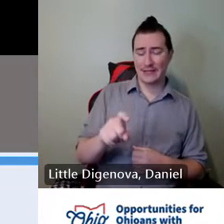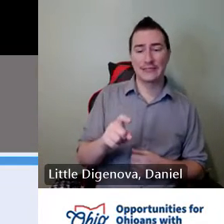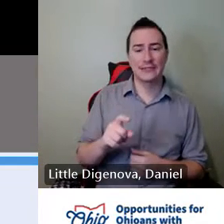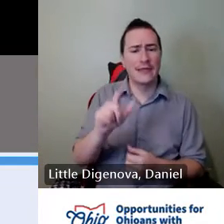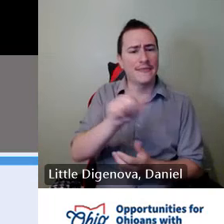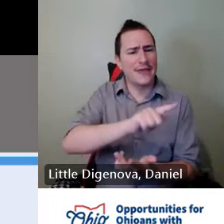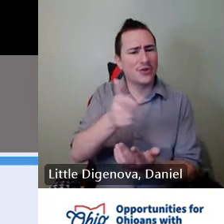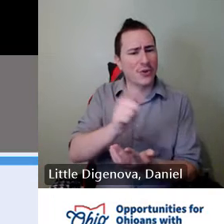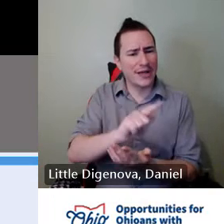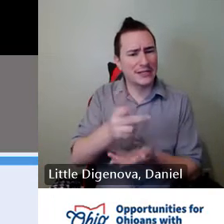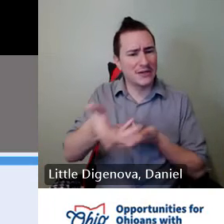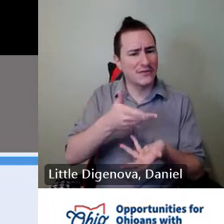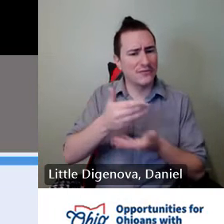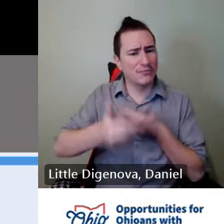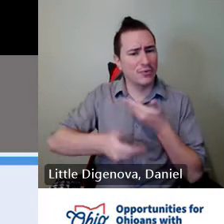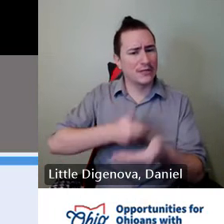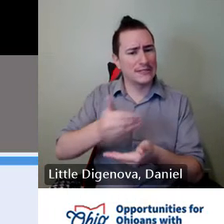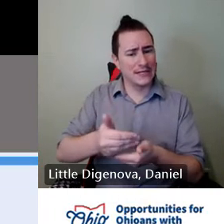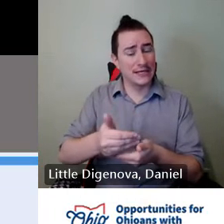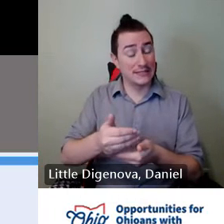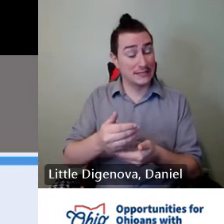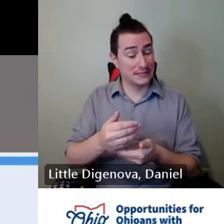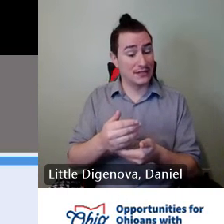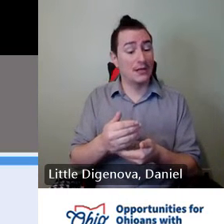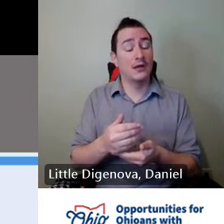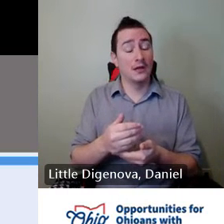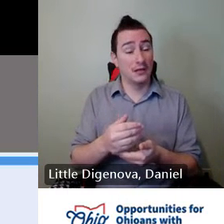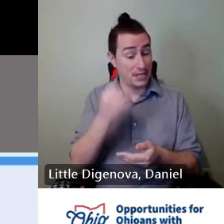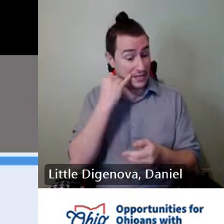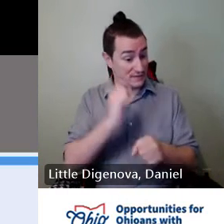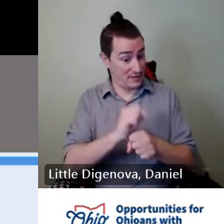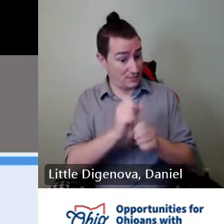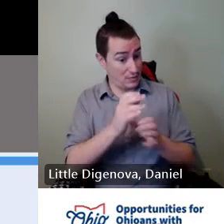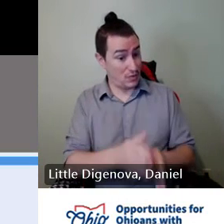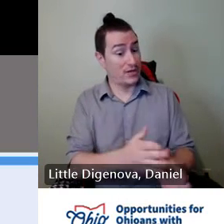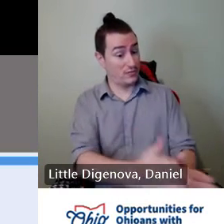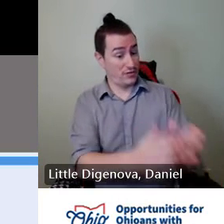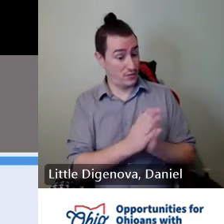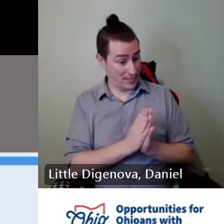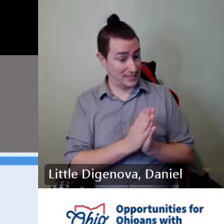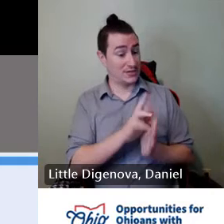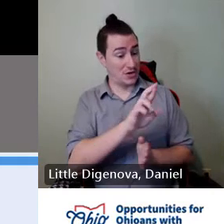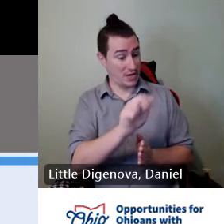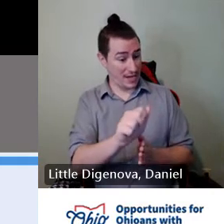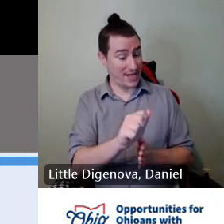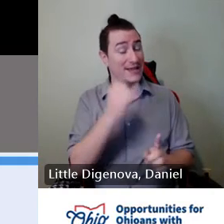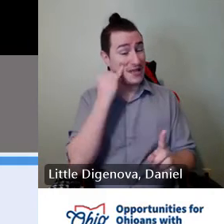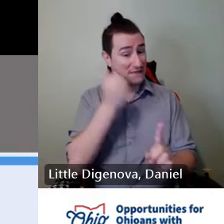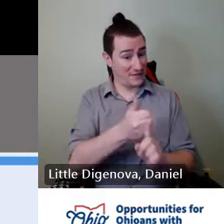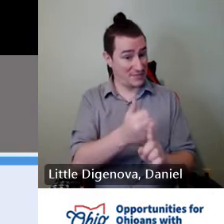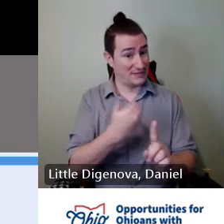employee who requests an accommodation has an invisible disability?" Julia, is the process the same or different?